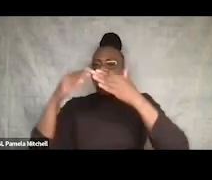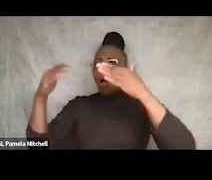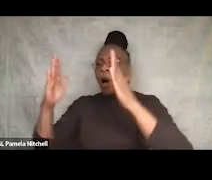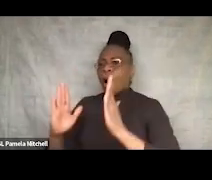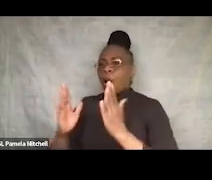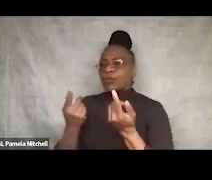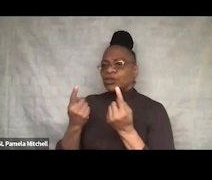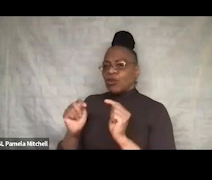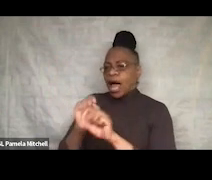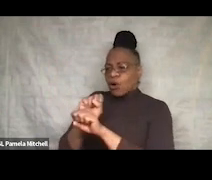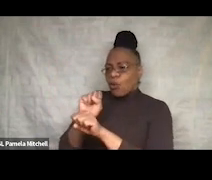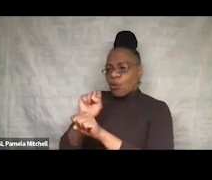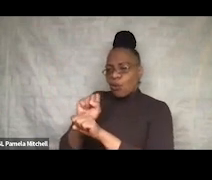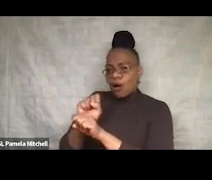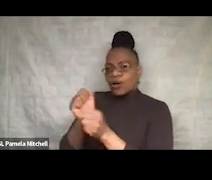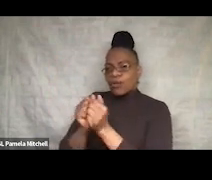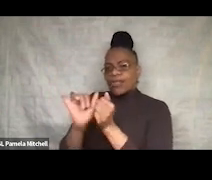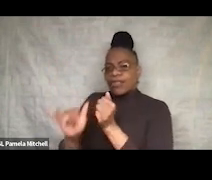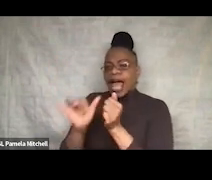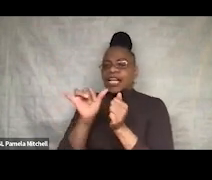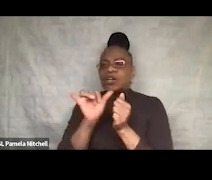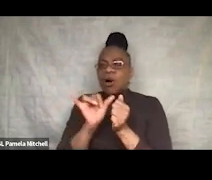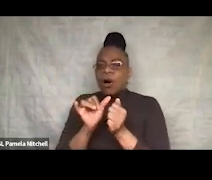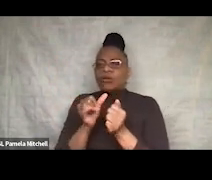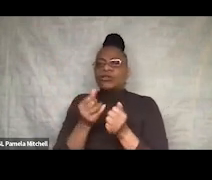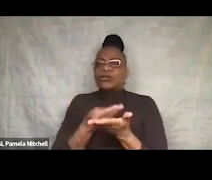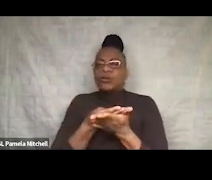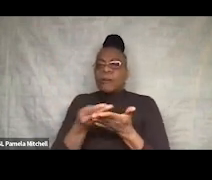We are able, through these ARPA dollars, to buy a 34-unit motel,